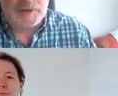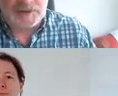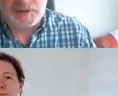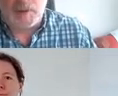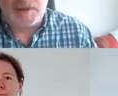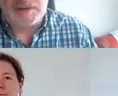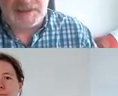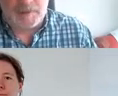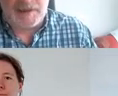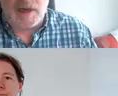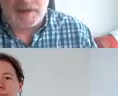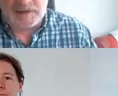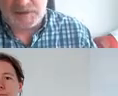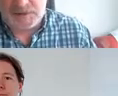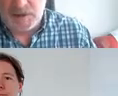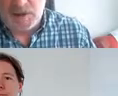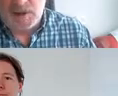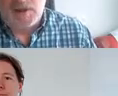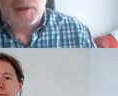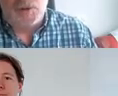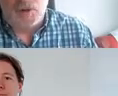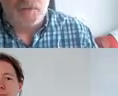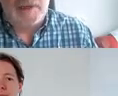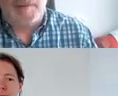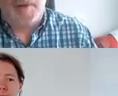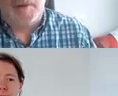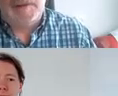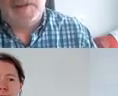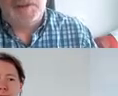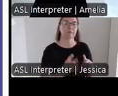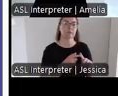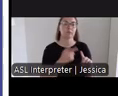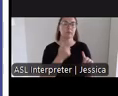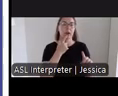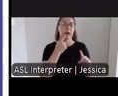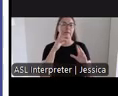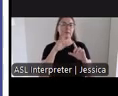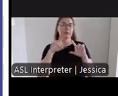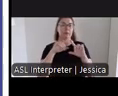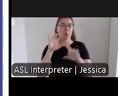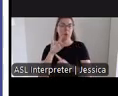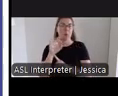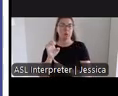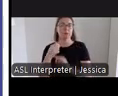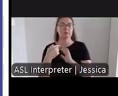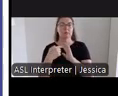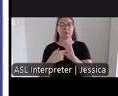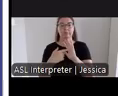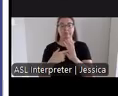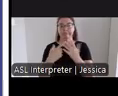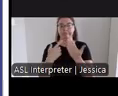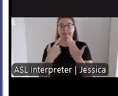languages, as well as Schema and ONIX, controlled vocabularies such as LCSH, free text, and URIs.